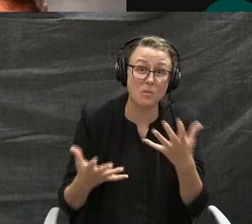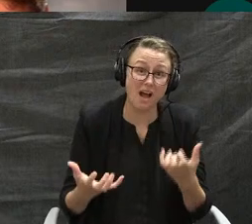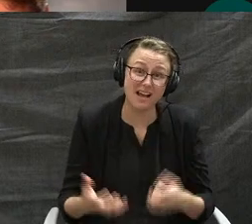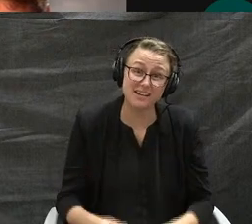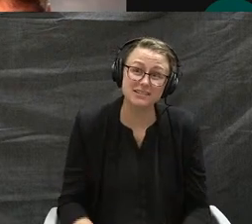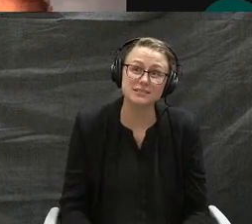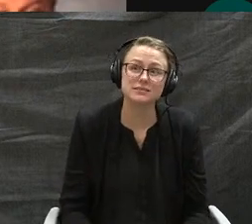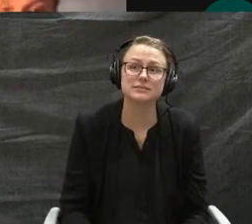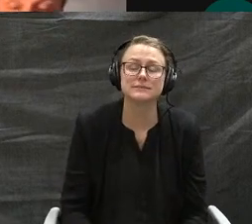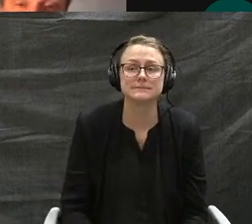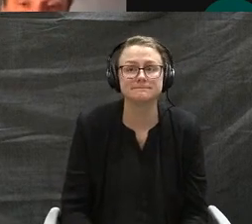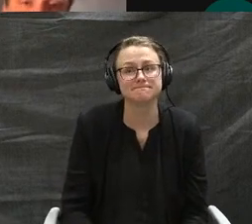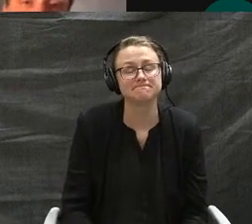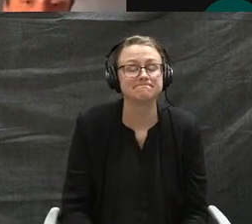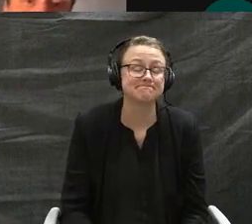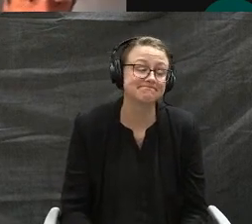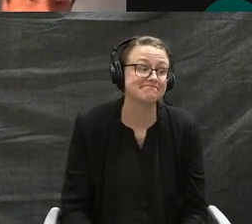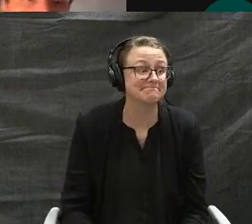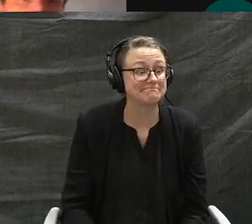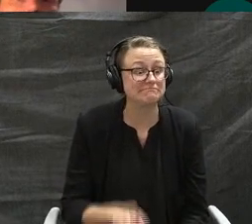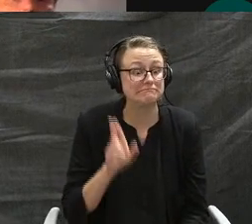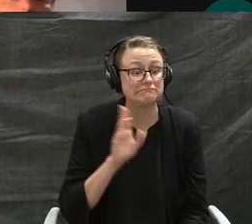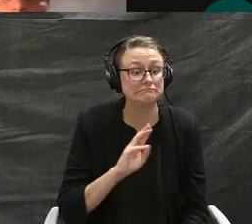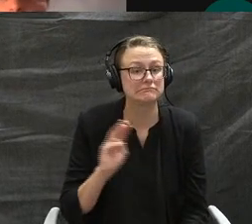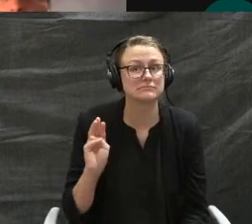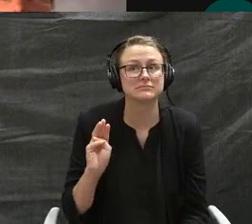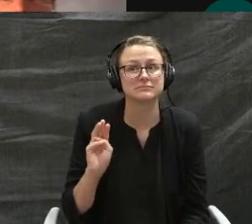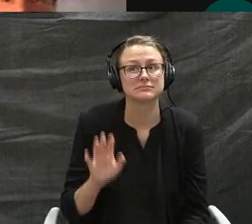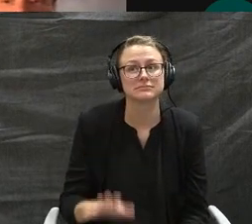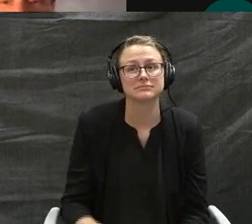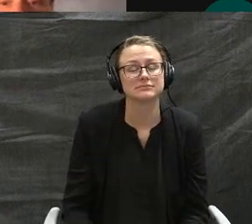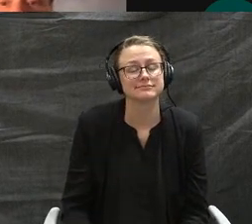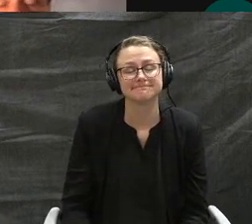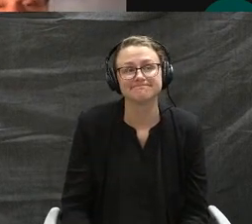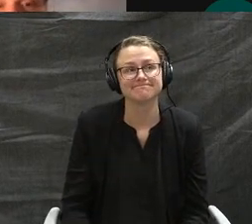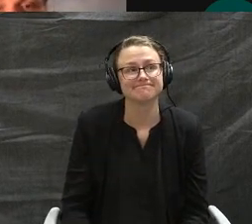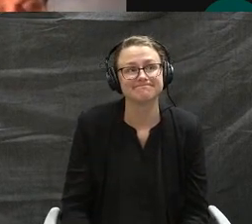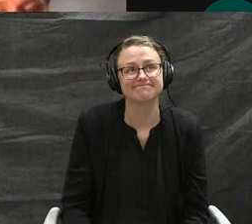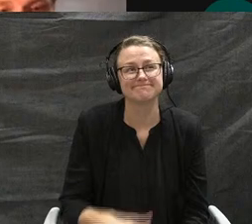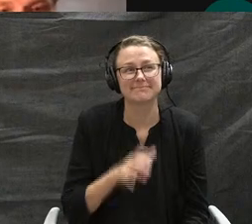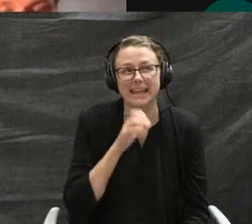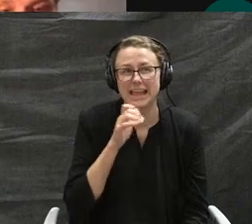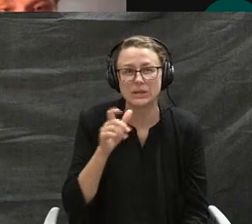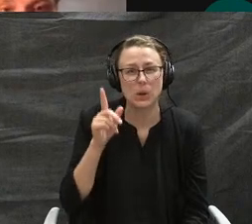I don't think that's that's likely to happen.